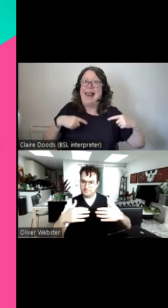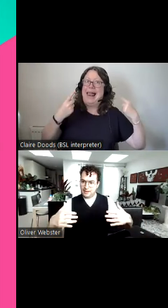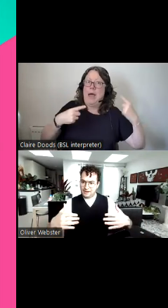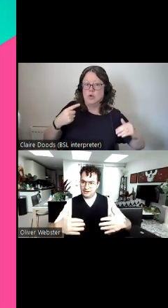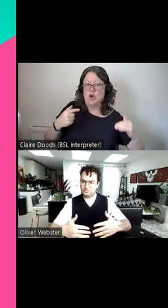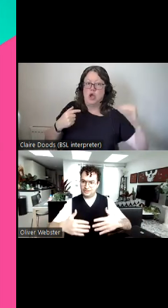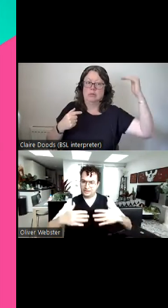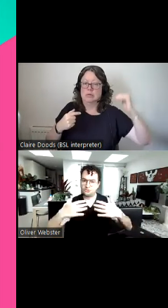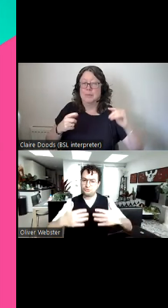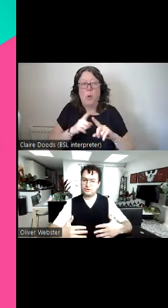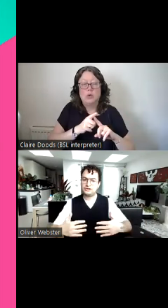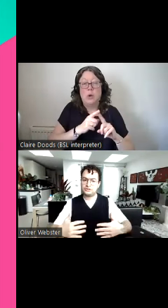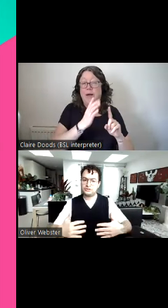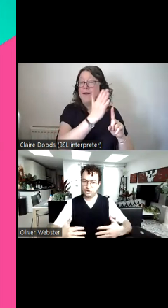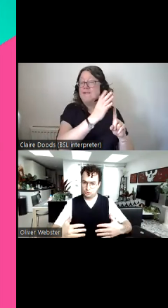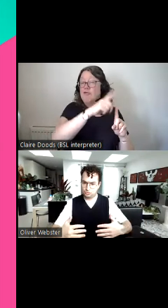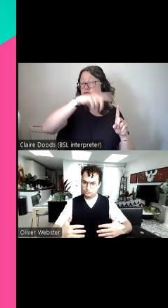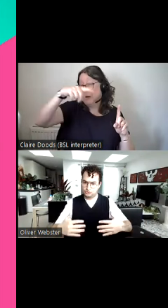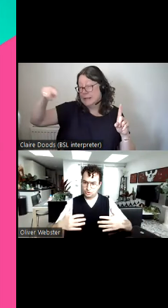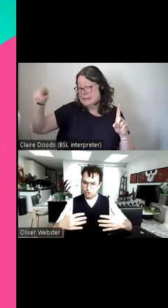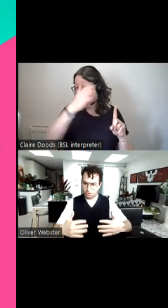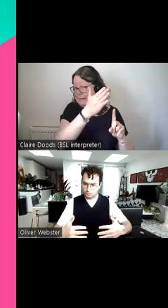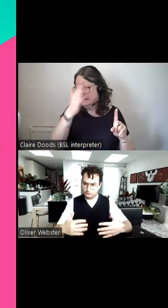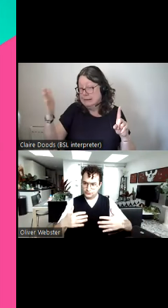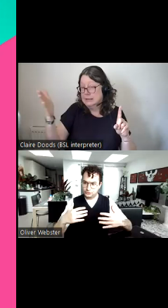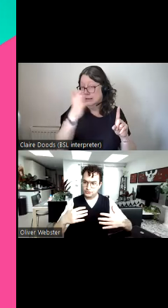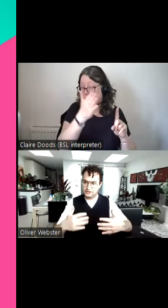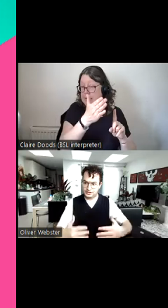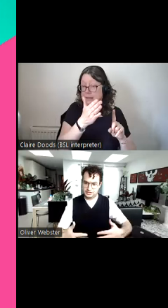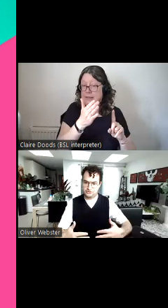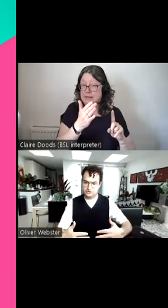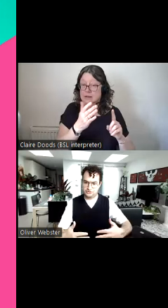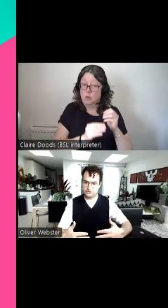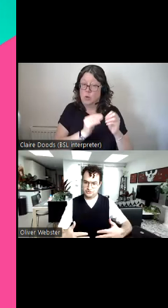They map out that threshold of your hearing.